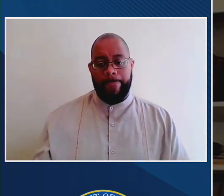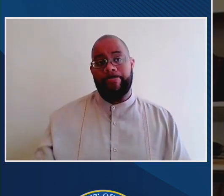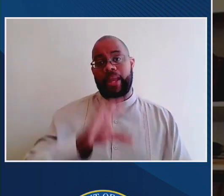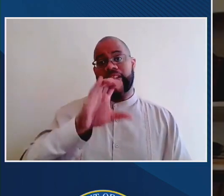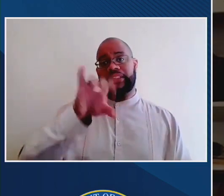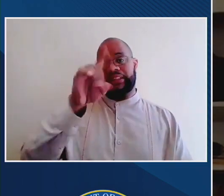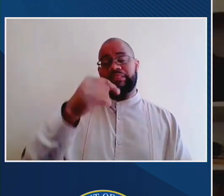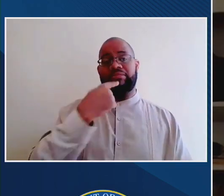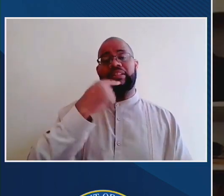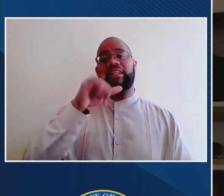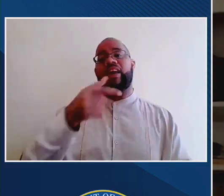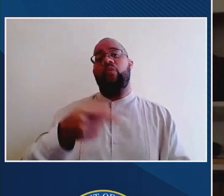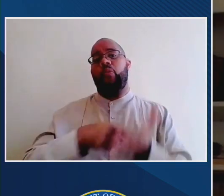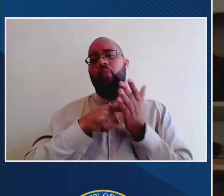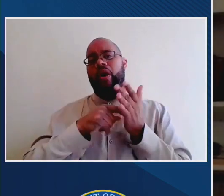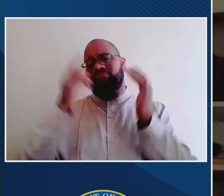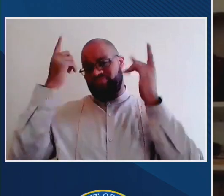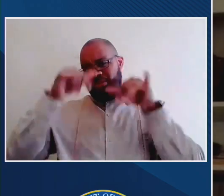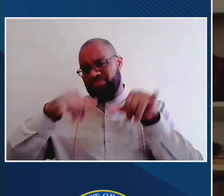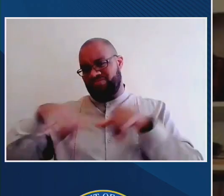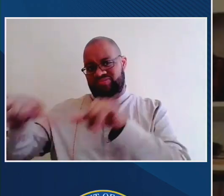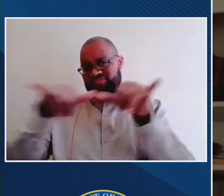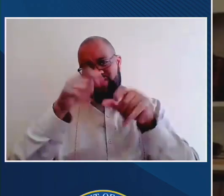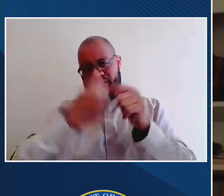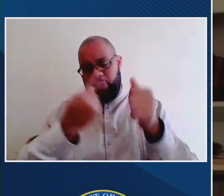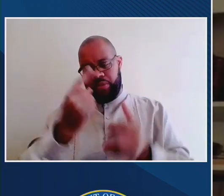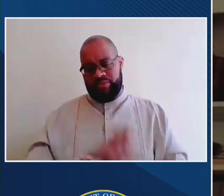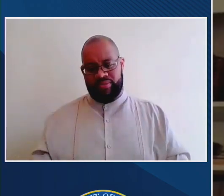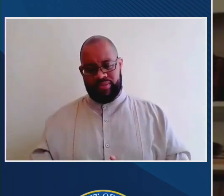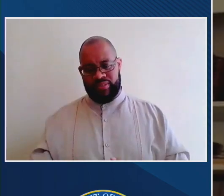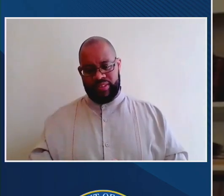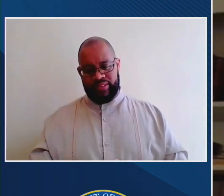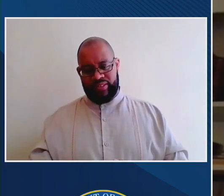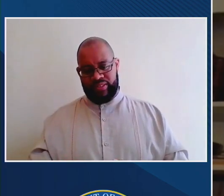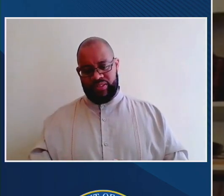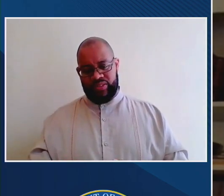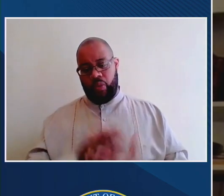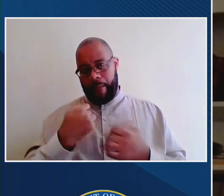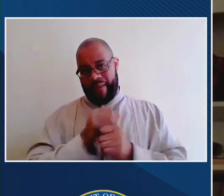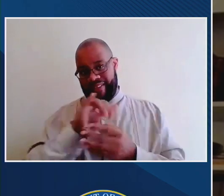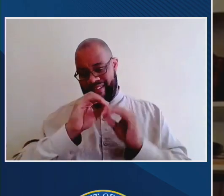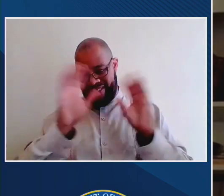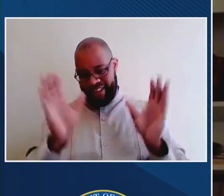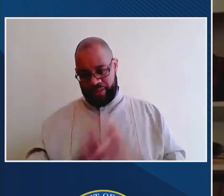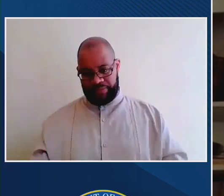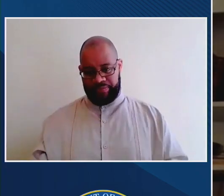require consensus of everybody in order for that to happen. So I just want to make that clear, if anybody on the committee is